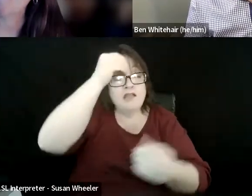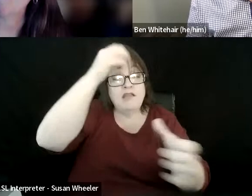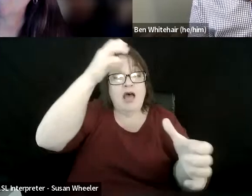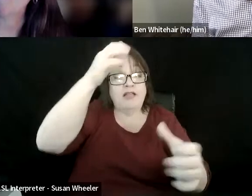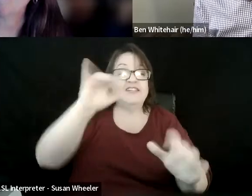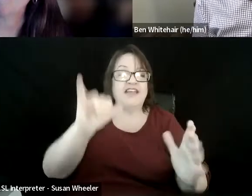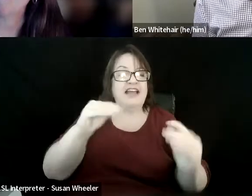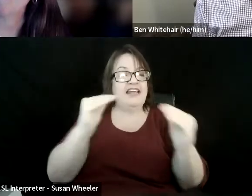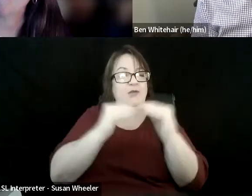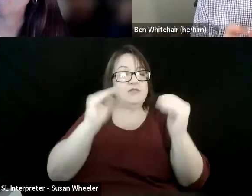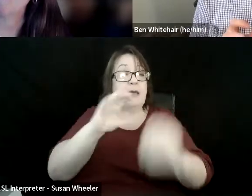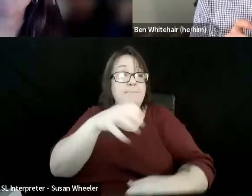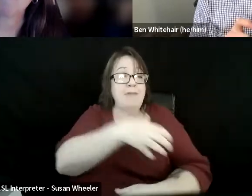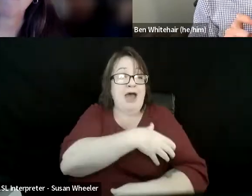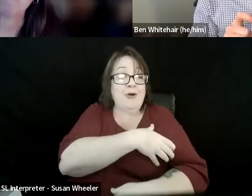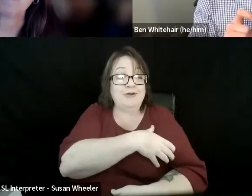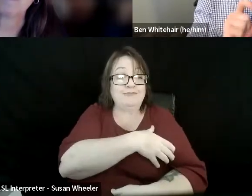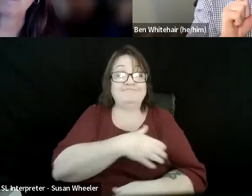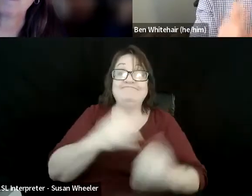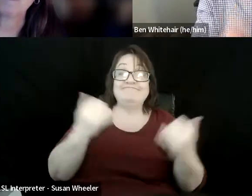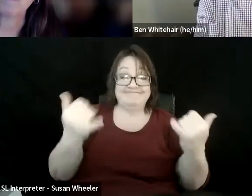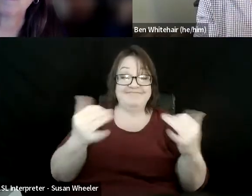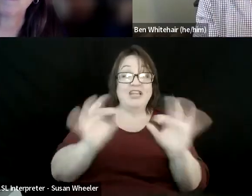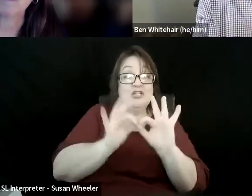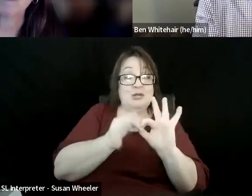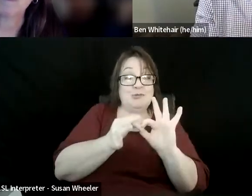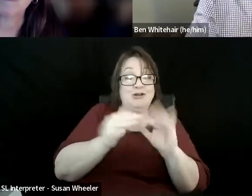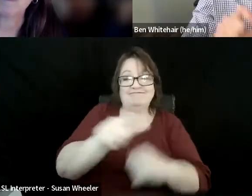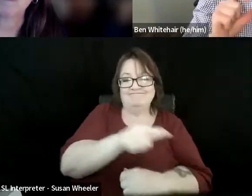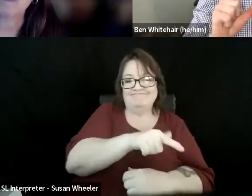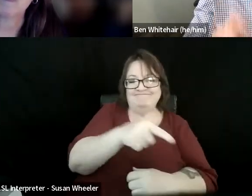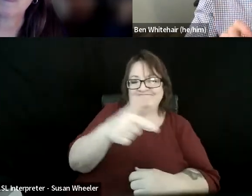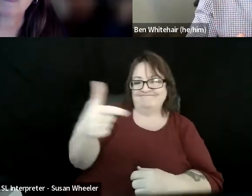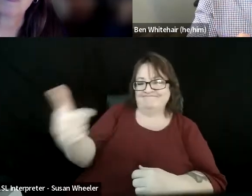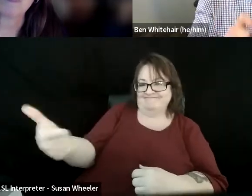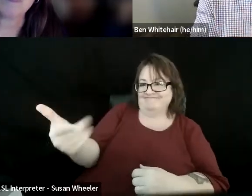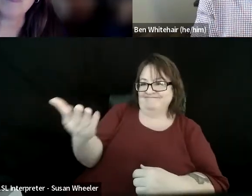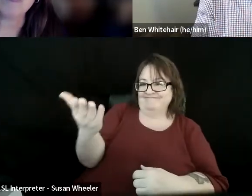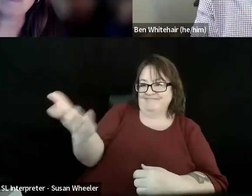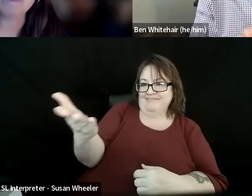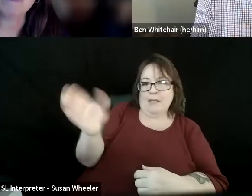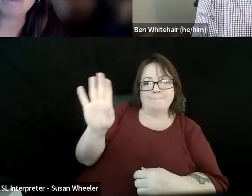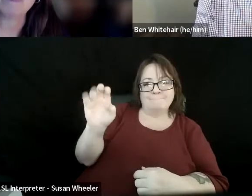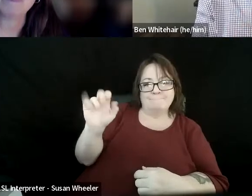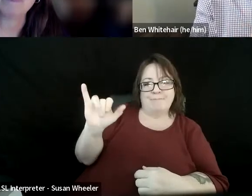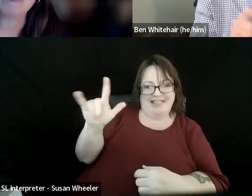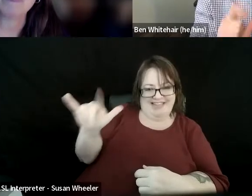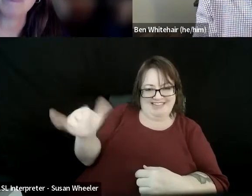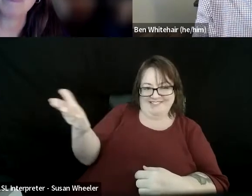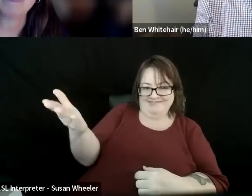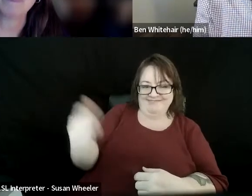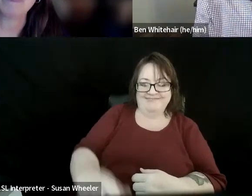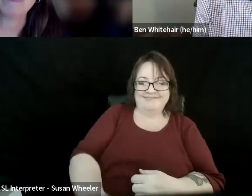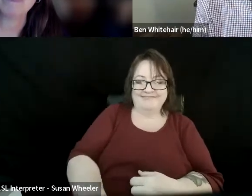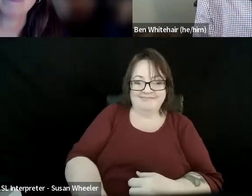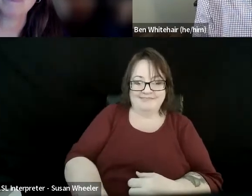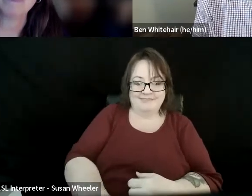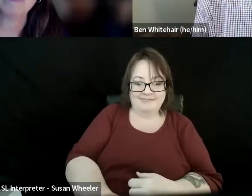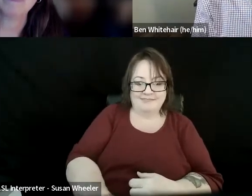All right, next question, this member says, I just received an offer for a contract with a three-year term,